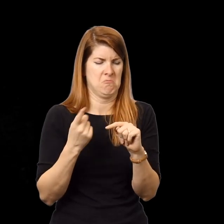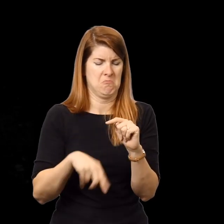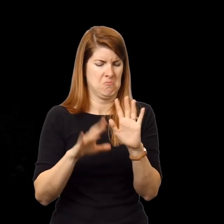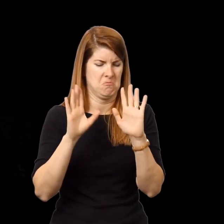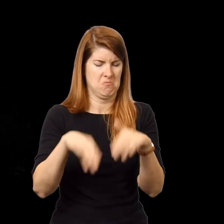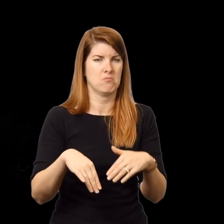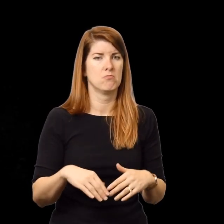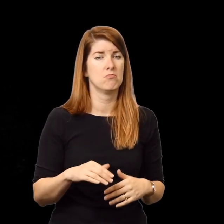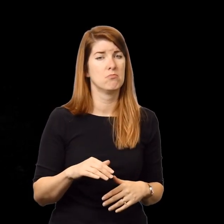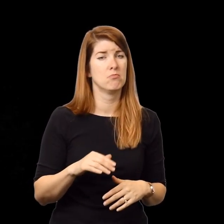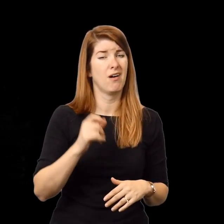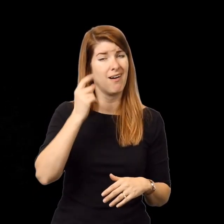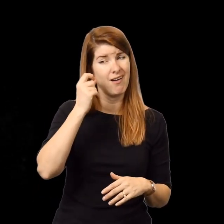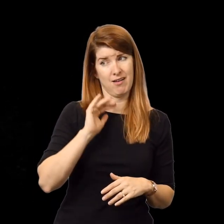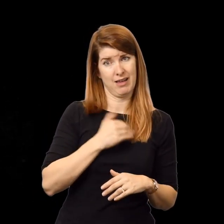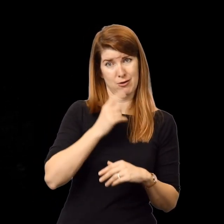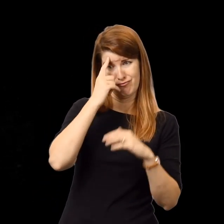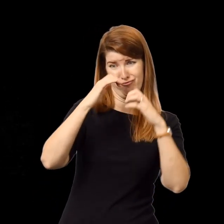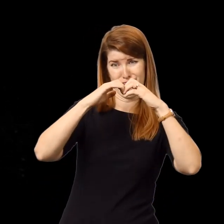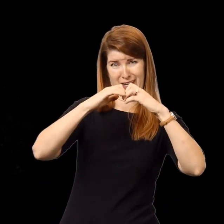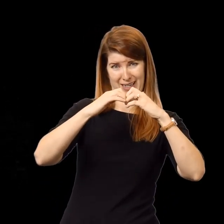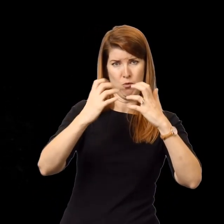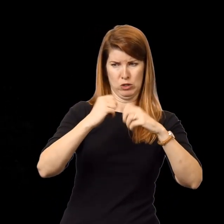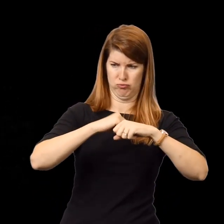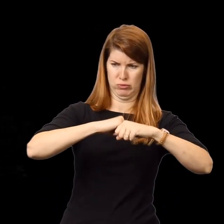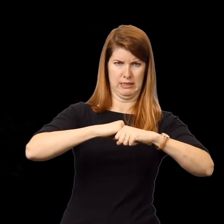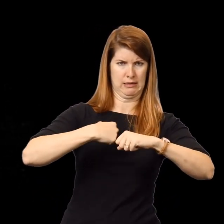Our brain is about protecting us from bad things,